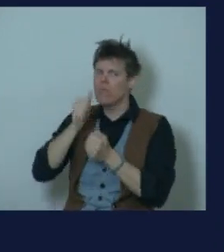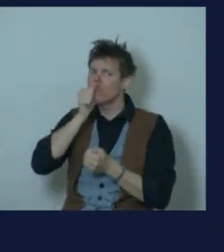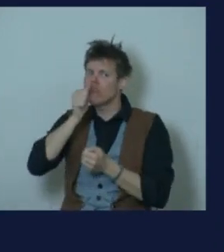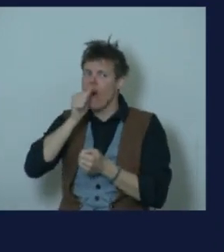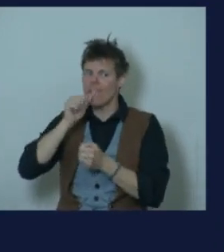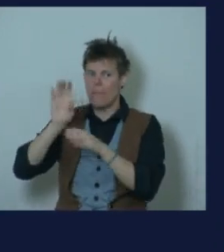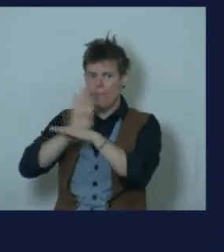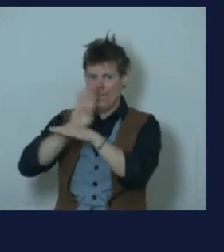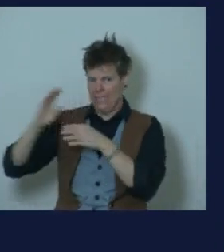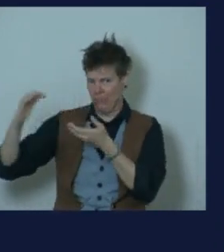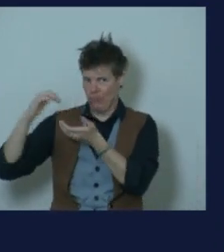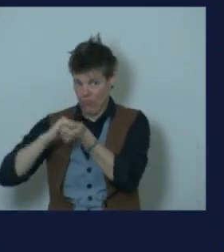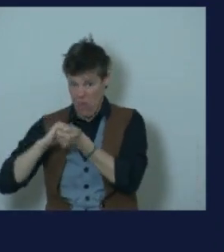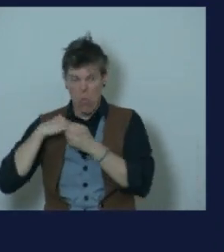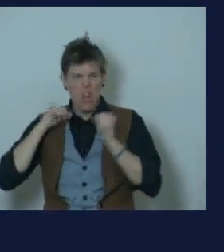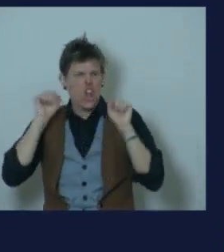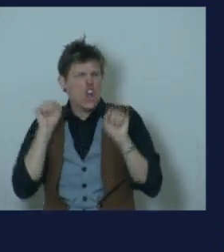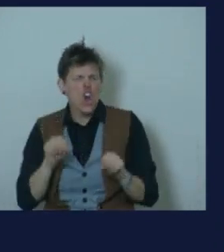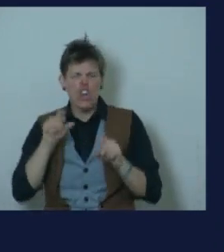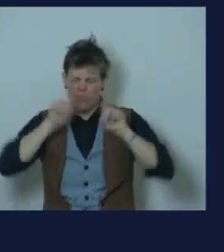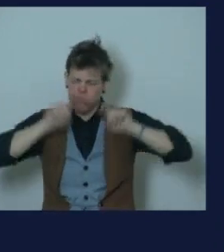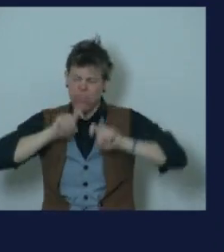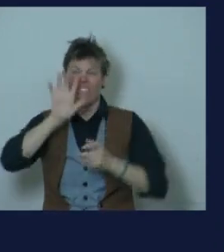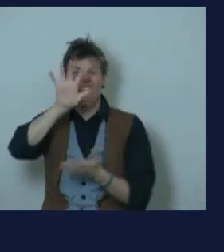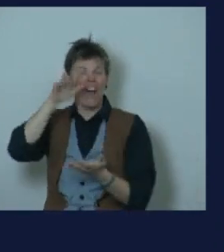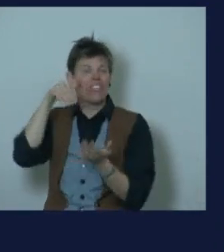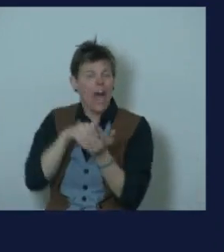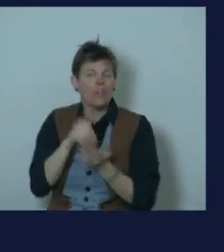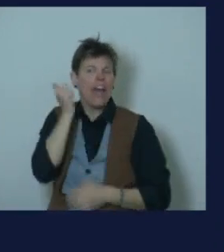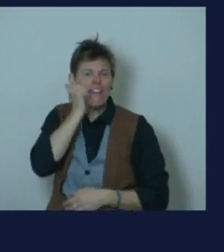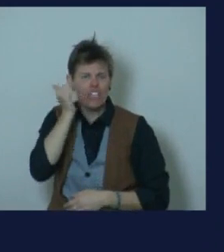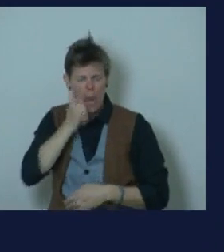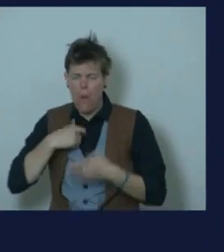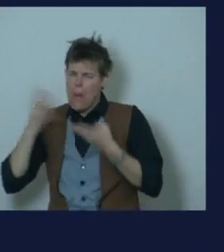I CANNOT STOP THINKING ARE PRIVATE PARTNERS FOR ASSISTING US WITH THIS.